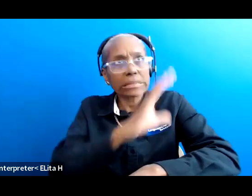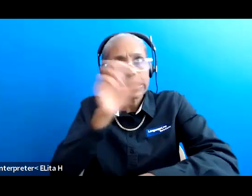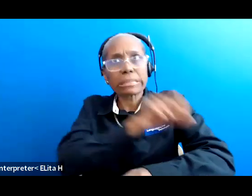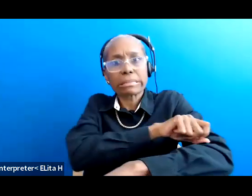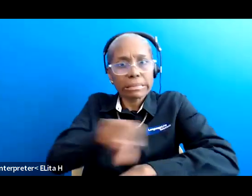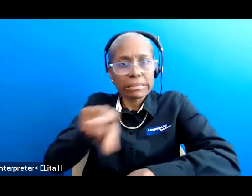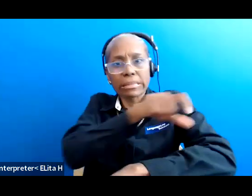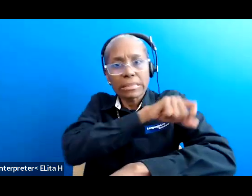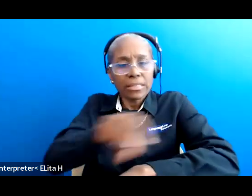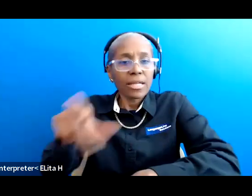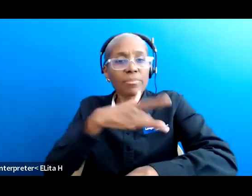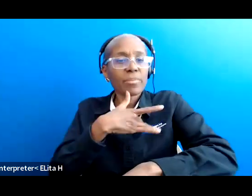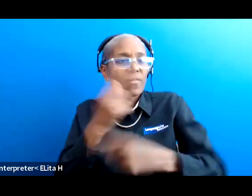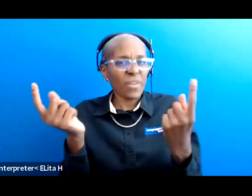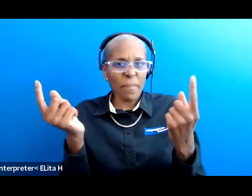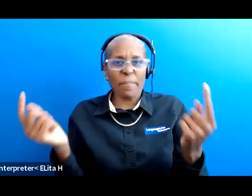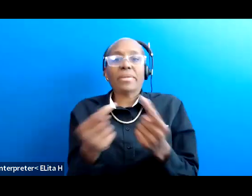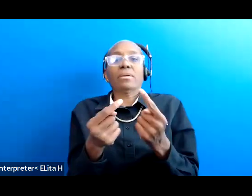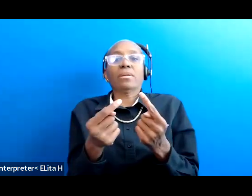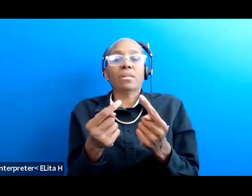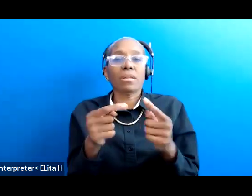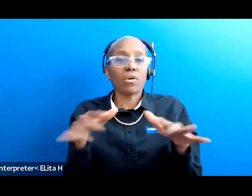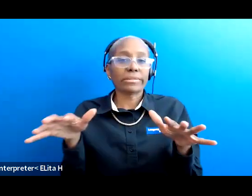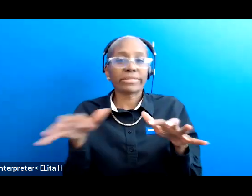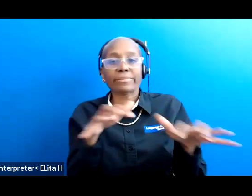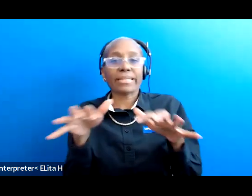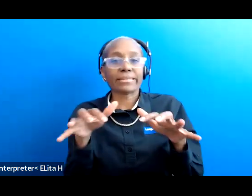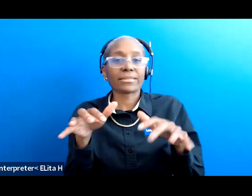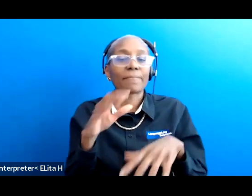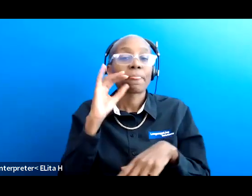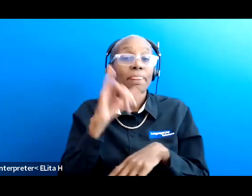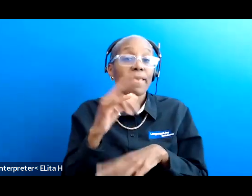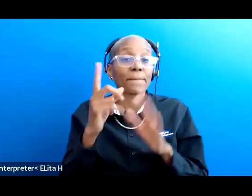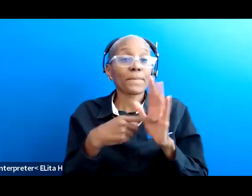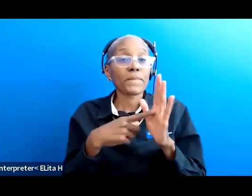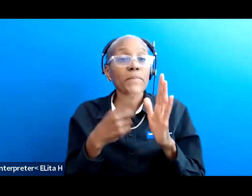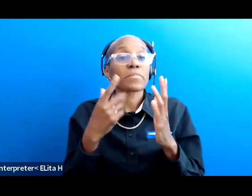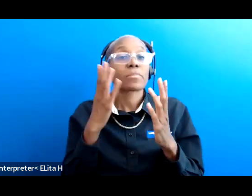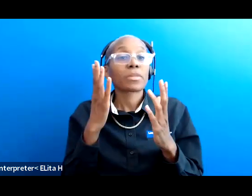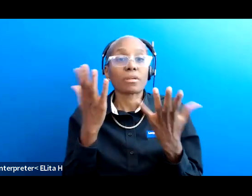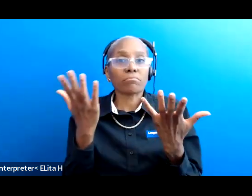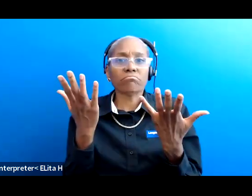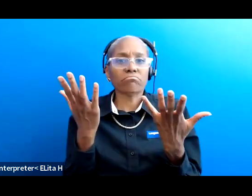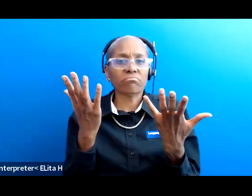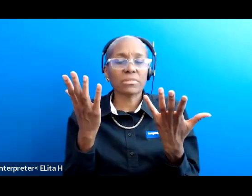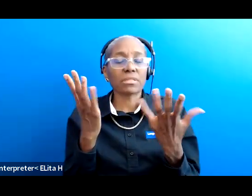So sometimes people have pain or it's spasticity, these kinds of things that are very irritating.